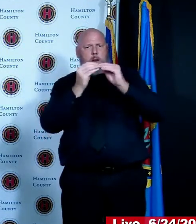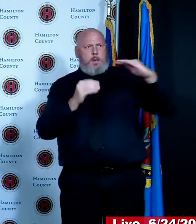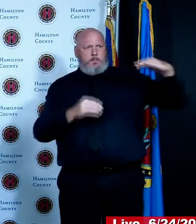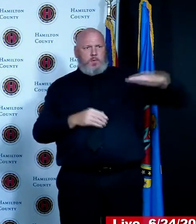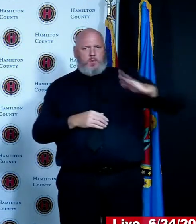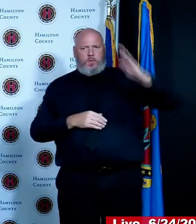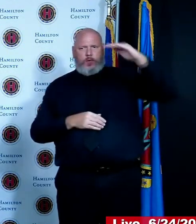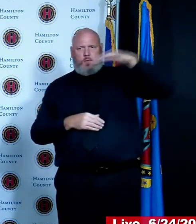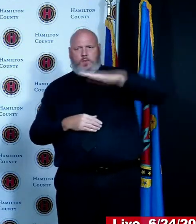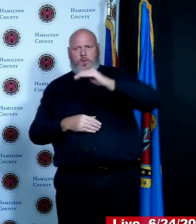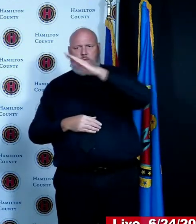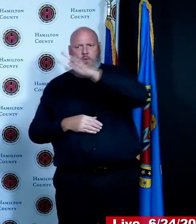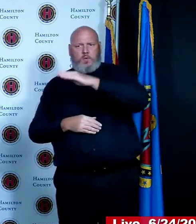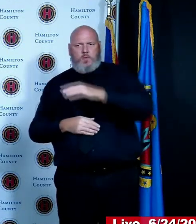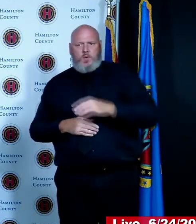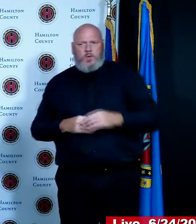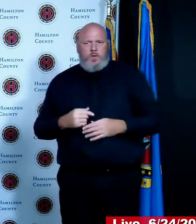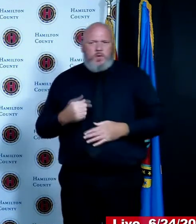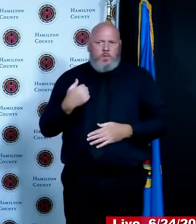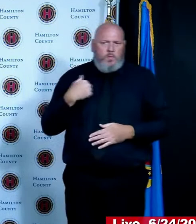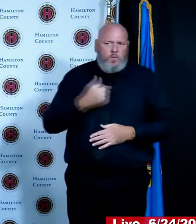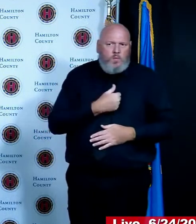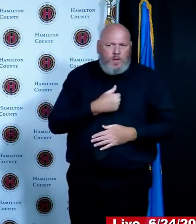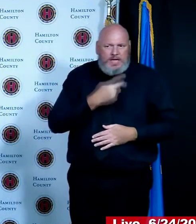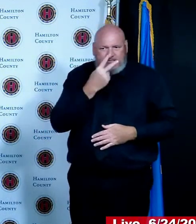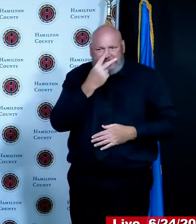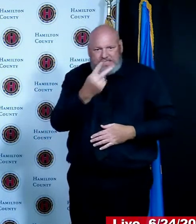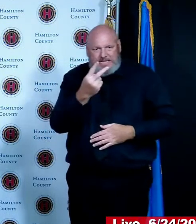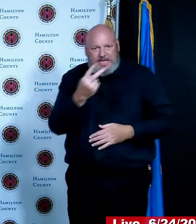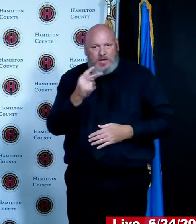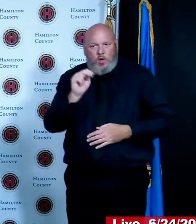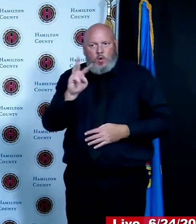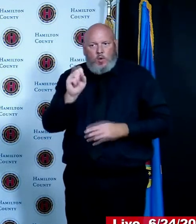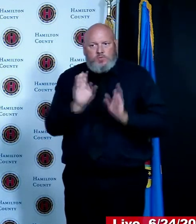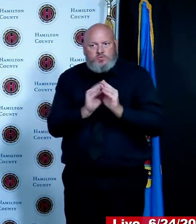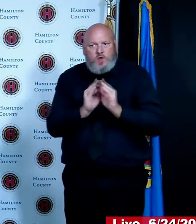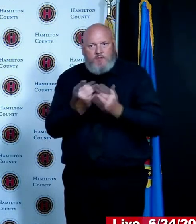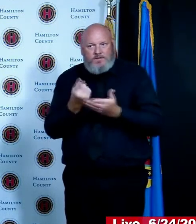and and vary so just to be absolutely clear than to busy talked a lot about